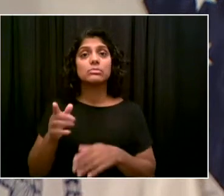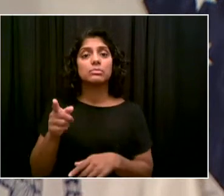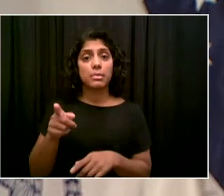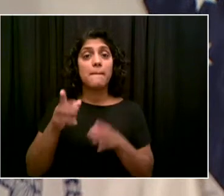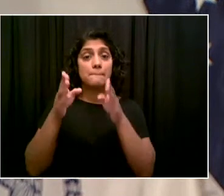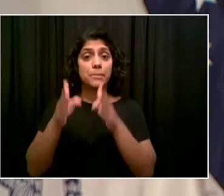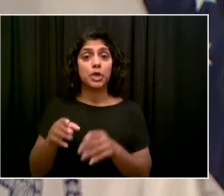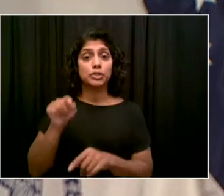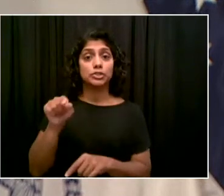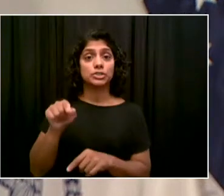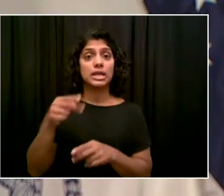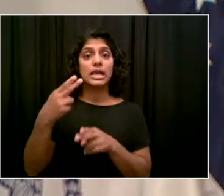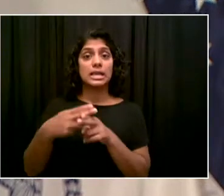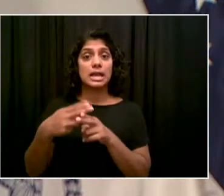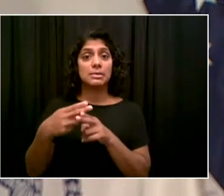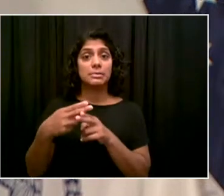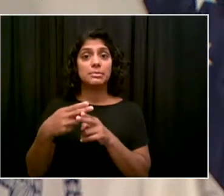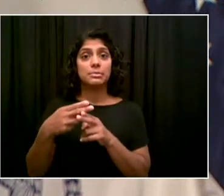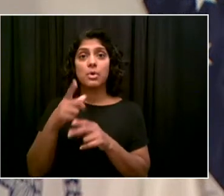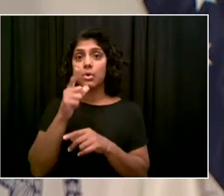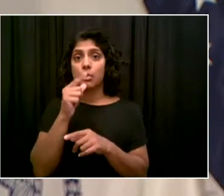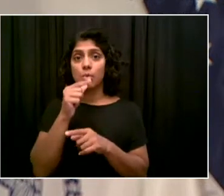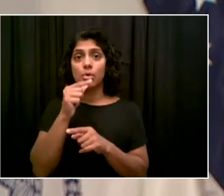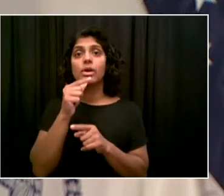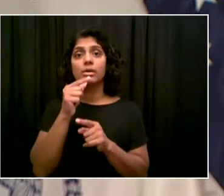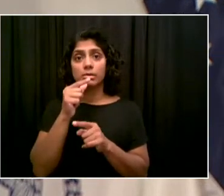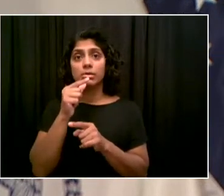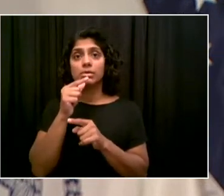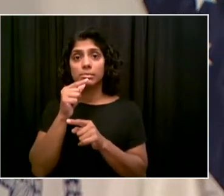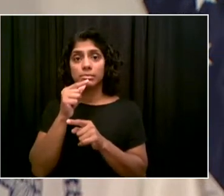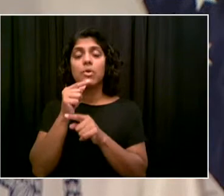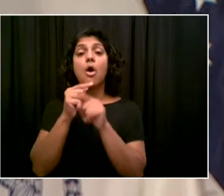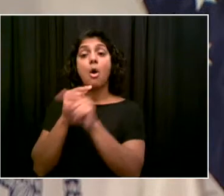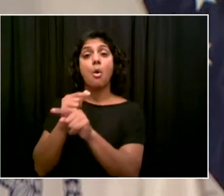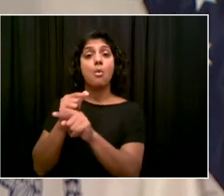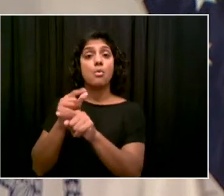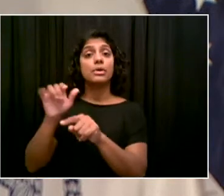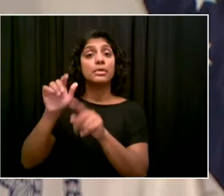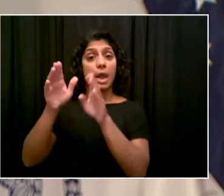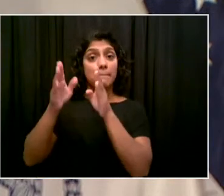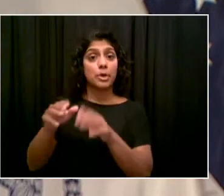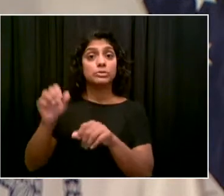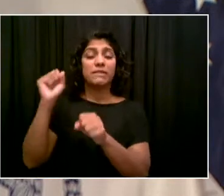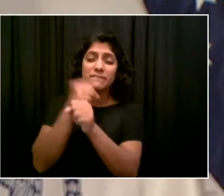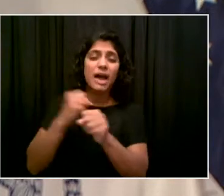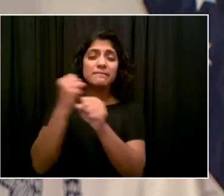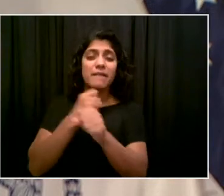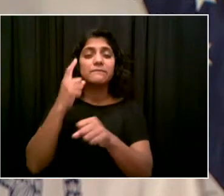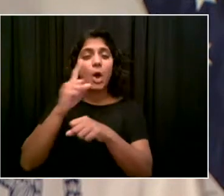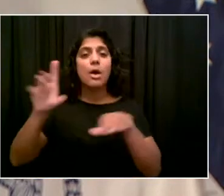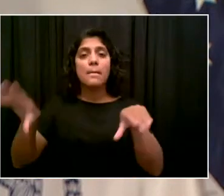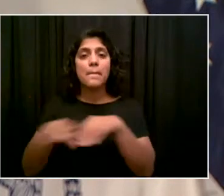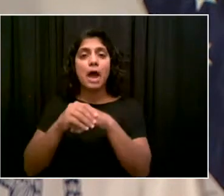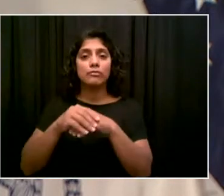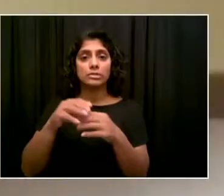HEAR ABOUT THIS FROM SOMEONE WHO REALLY APPRECIATE THE POWER OF MARRIAGE AND MARRIAGE EQUALTYI AND HAS FOUGHT FOR IT FOR YEARS.